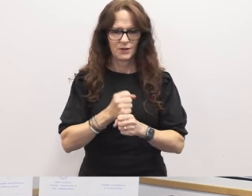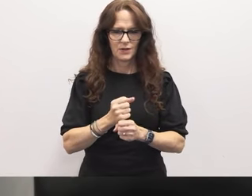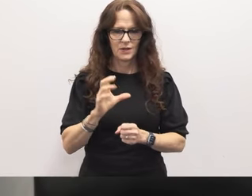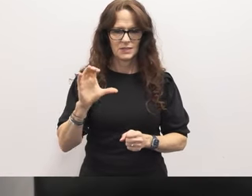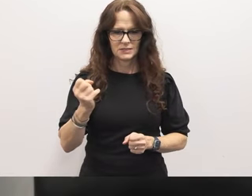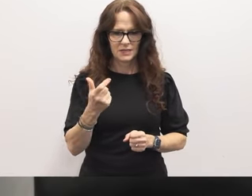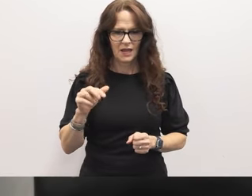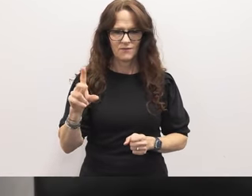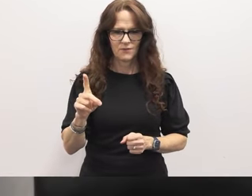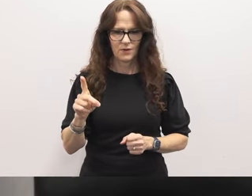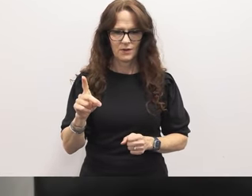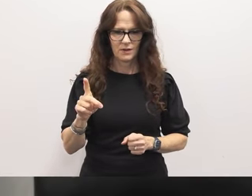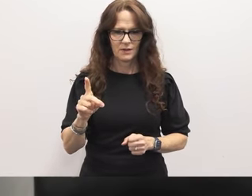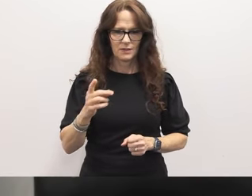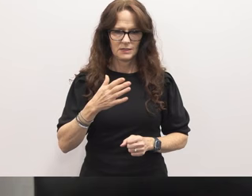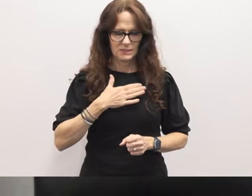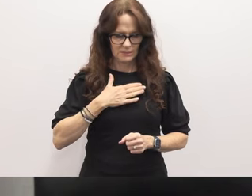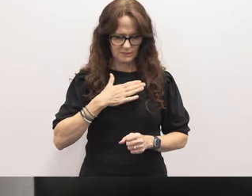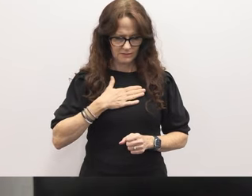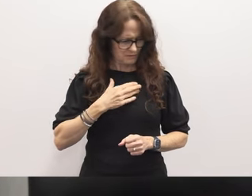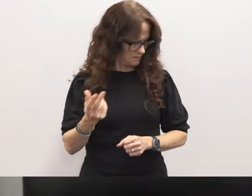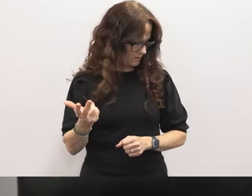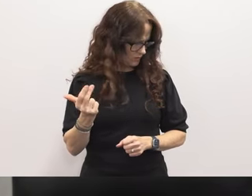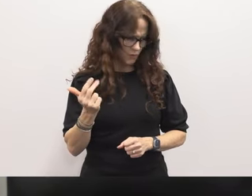this is my 13th year I believe at Stanford.